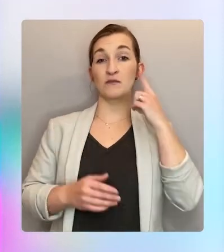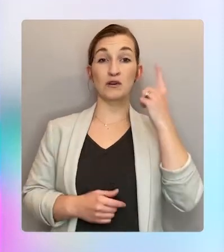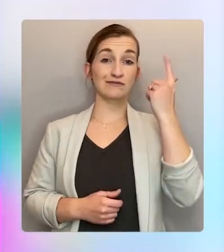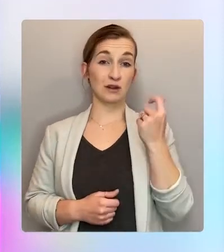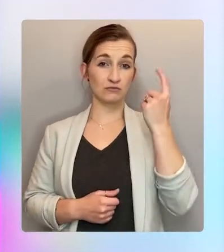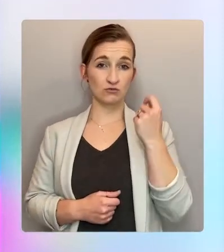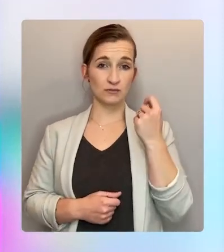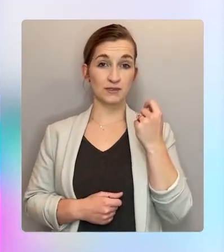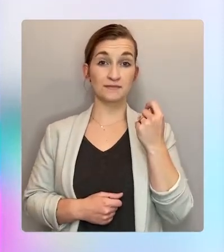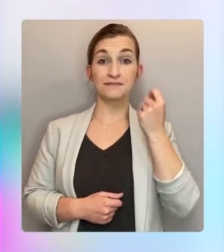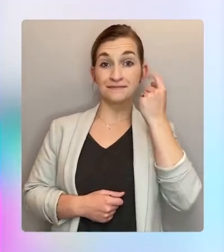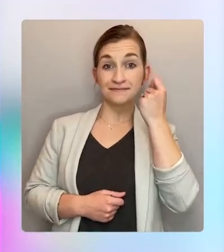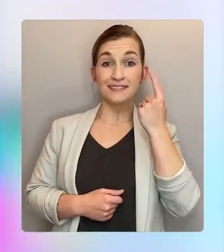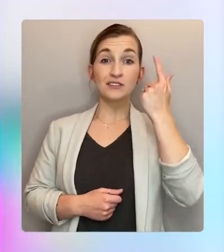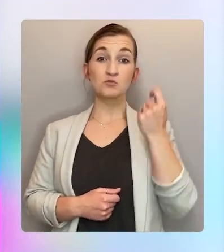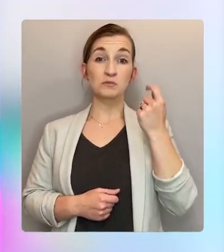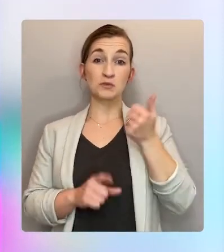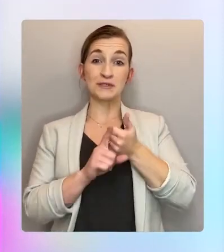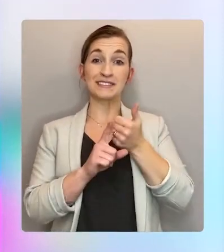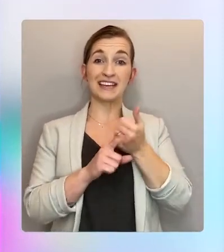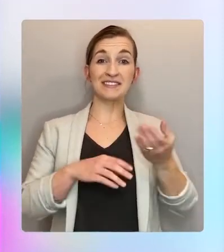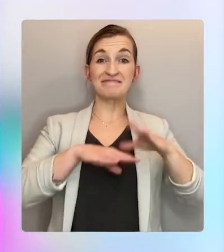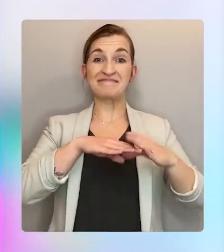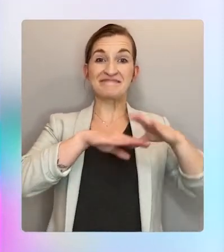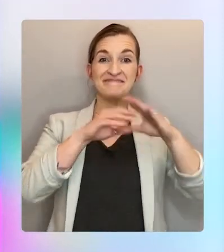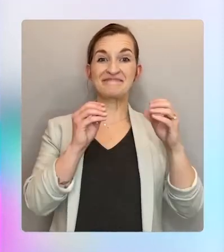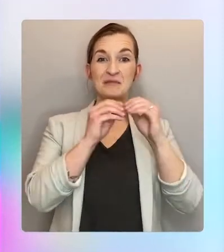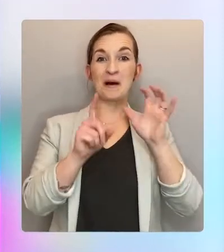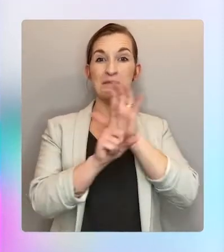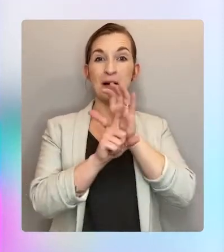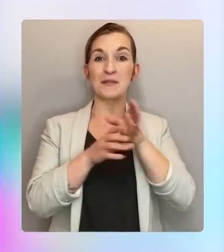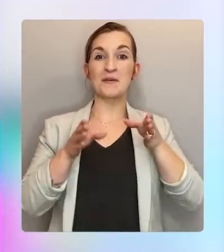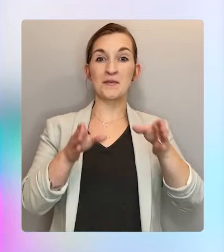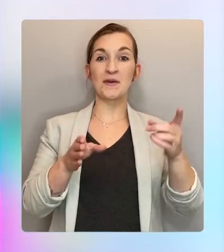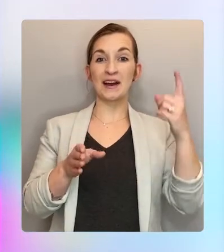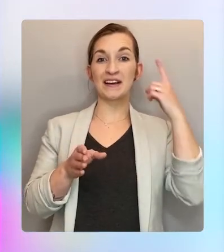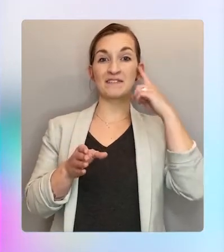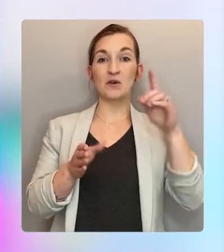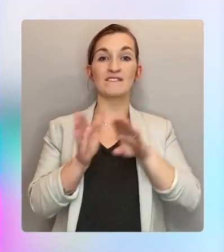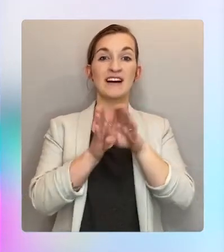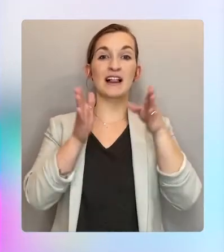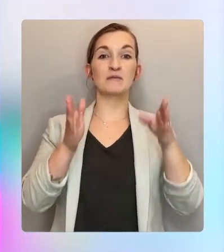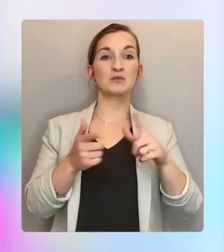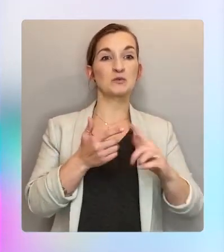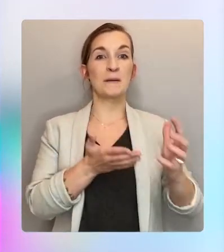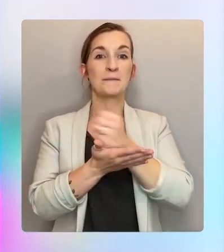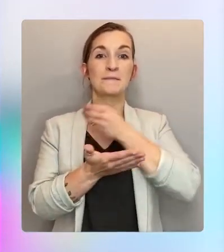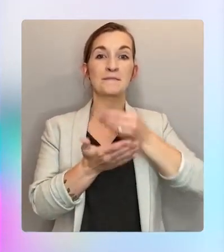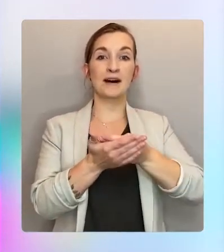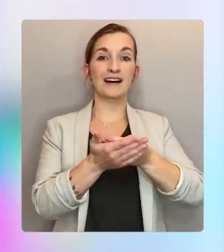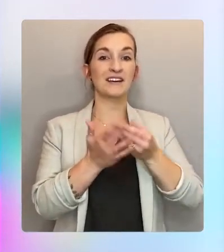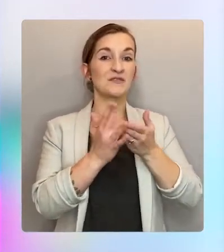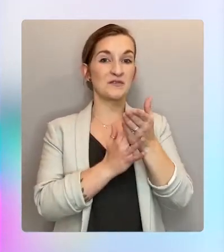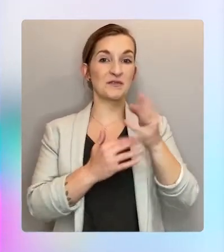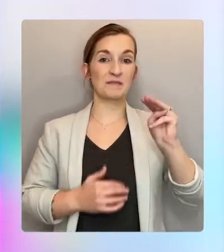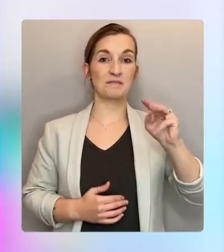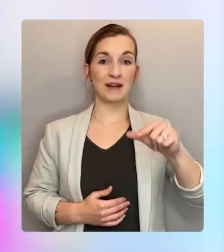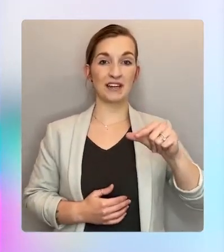popular way for developers to monetize apps on Meta Quest. The past six months, we've seen strong growth